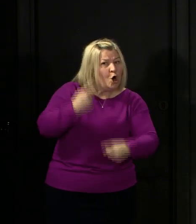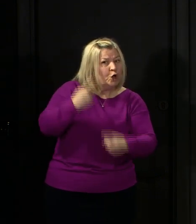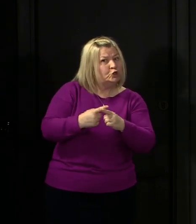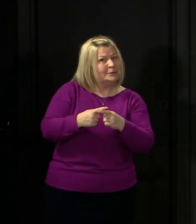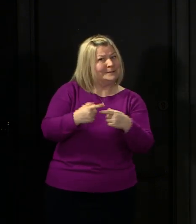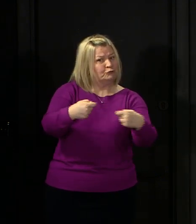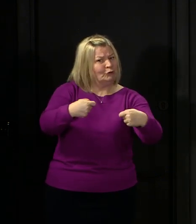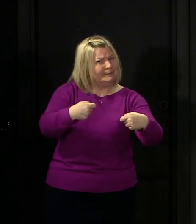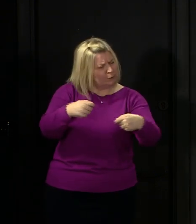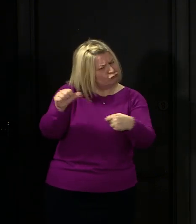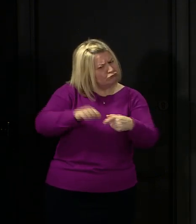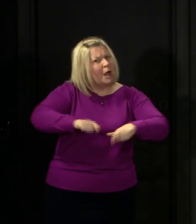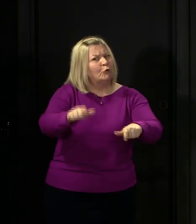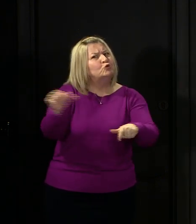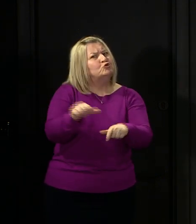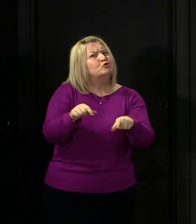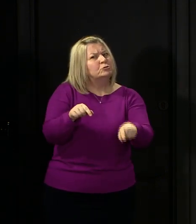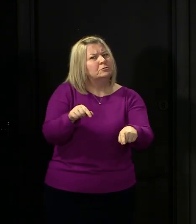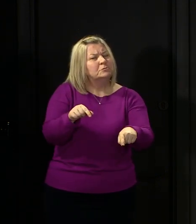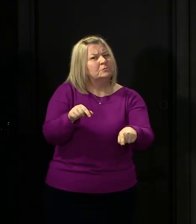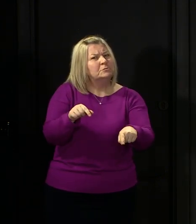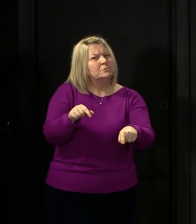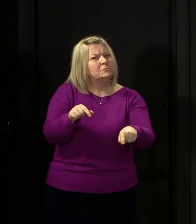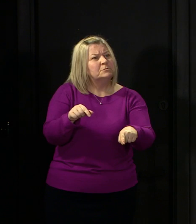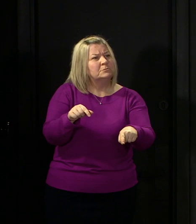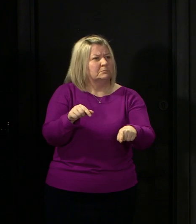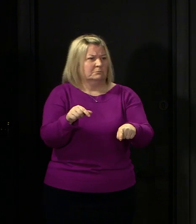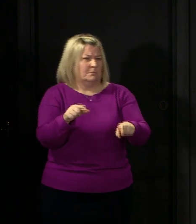going to comment on a specific case when I've not got all of the details of that. We would